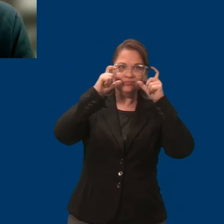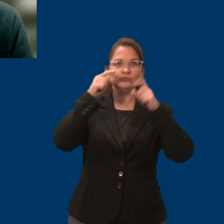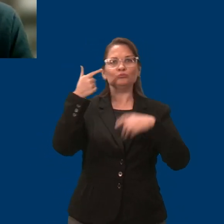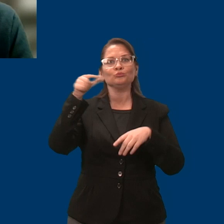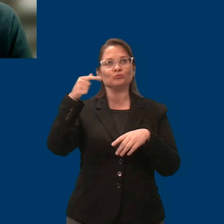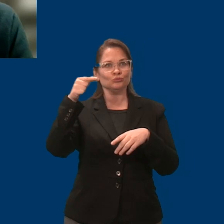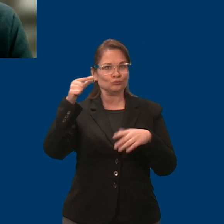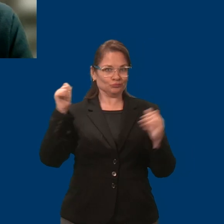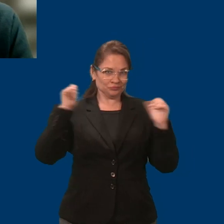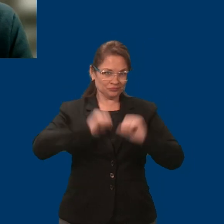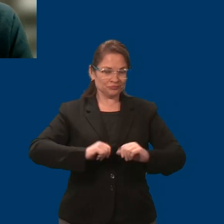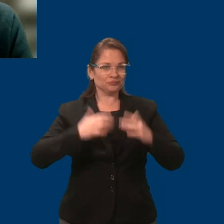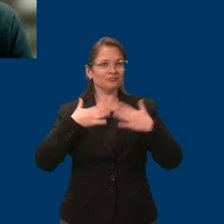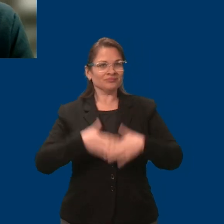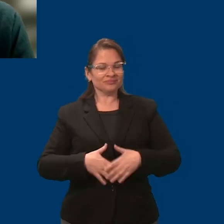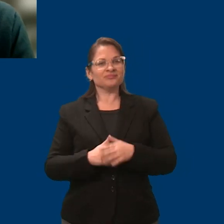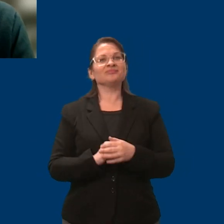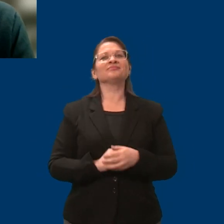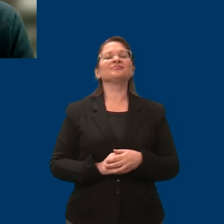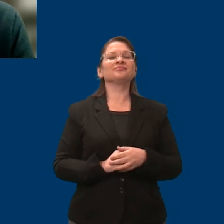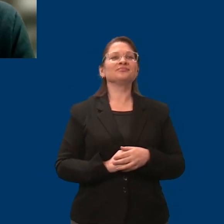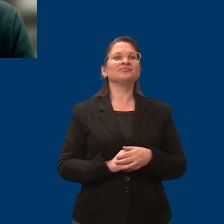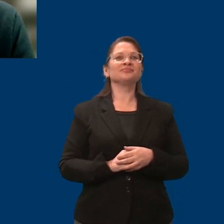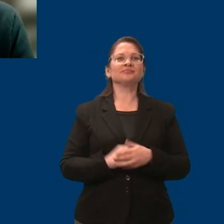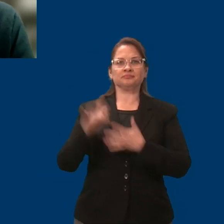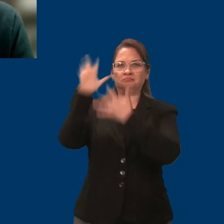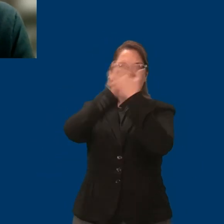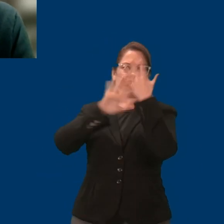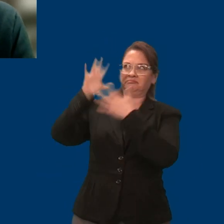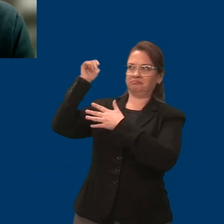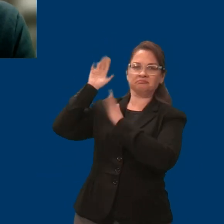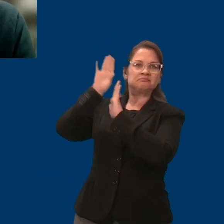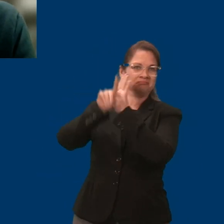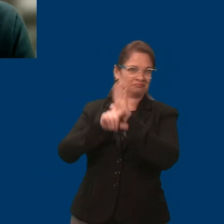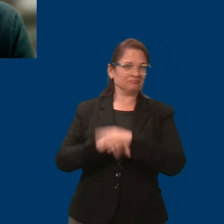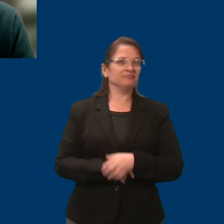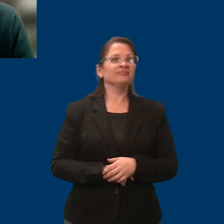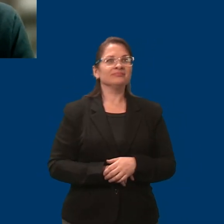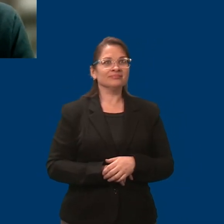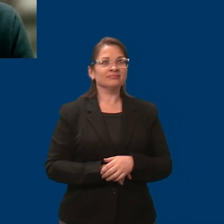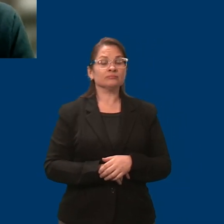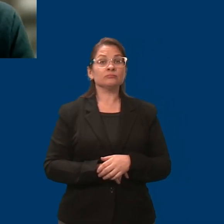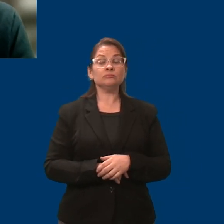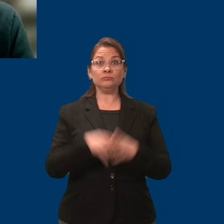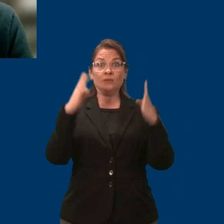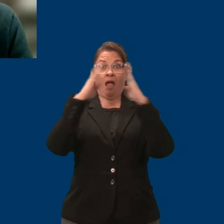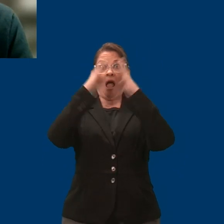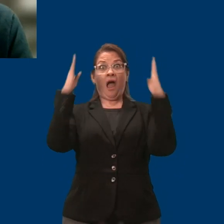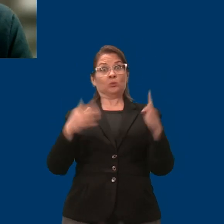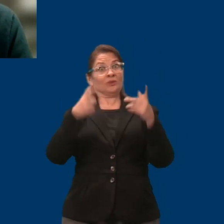and have a blurred background. Housing that's accessible and affordable is a key priority of mine, so I'm proud to be an author